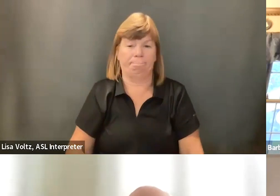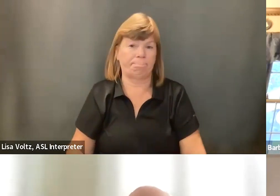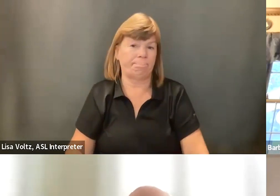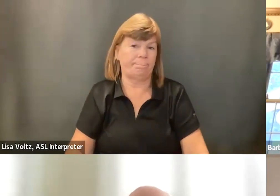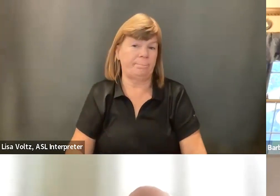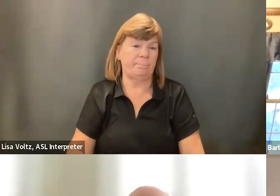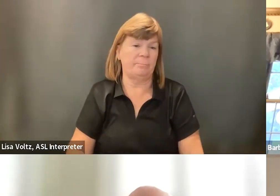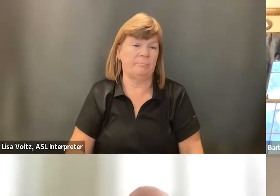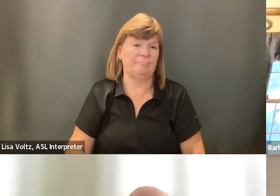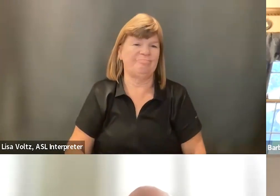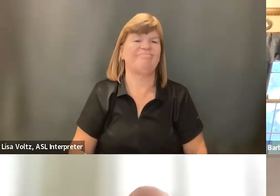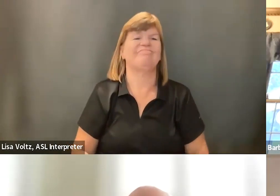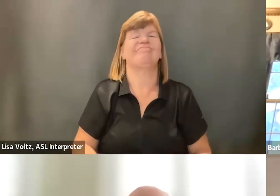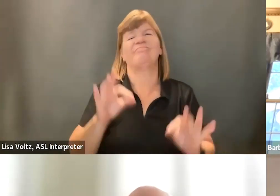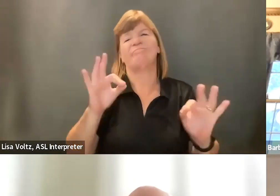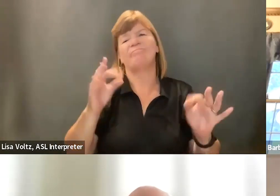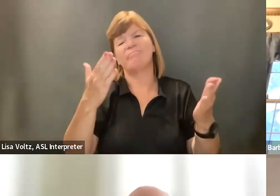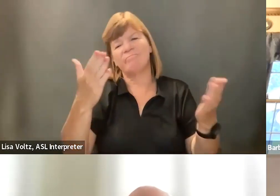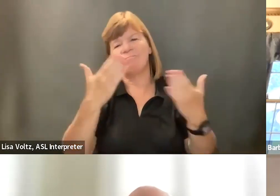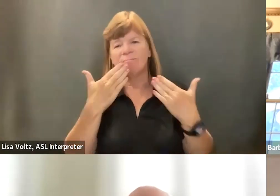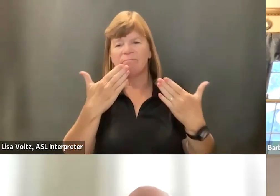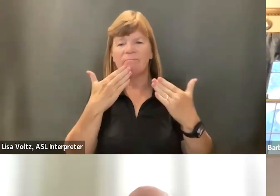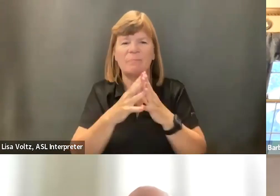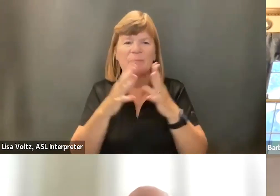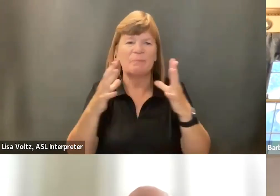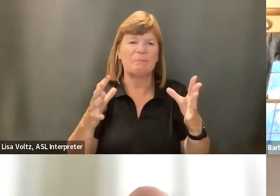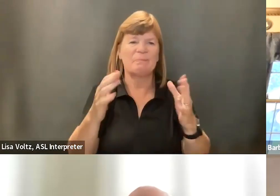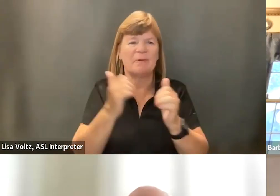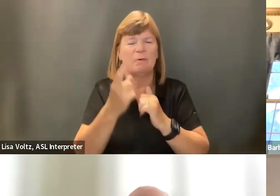Hugh and Sonia thank you so much and everybody here who took time